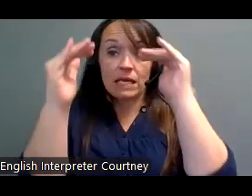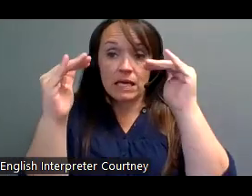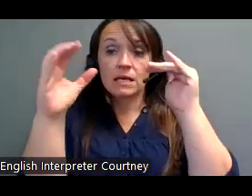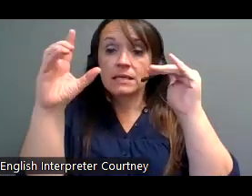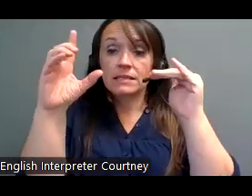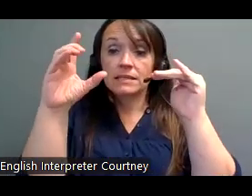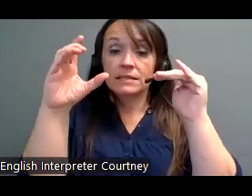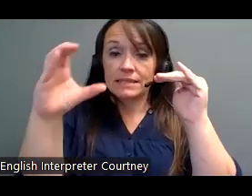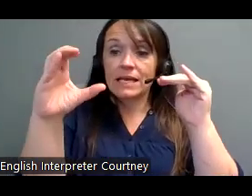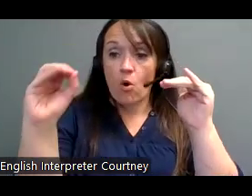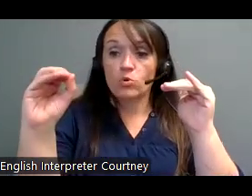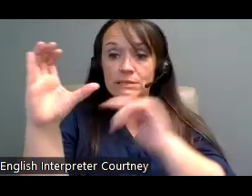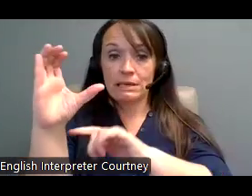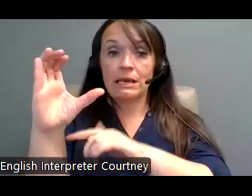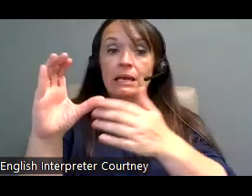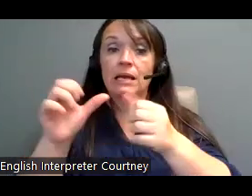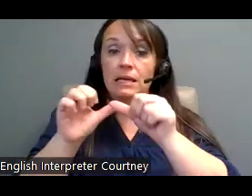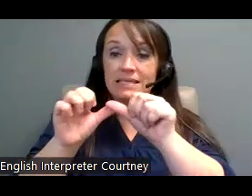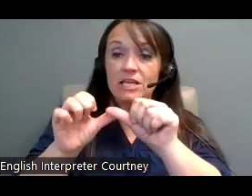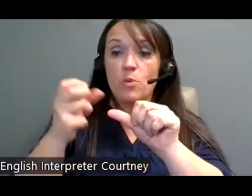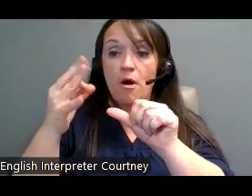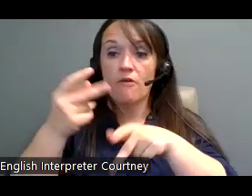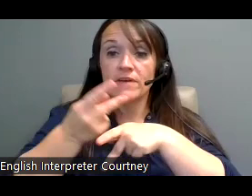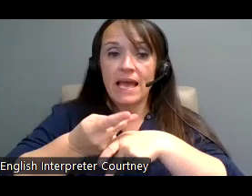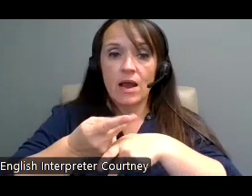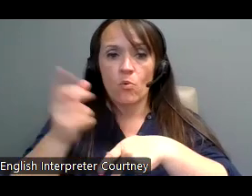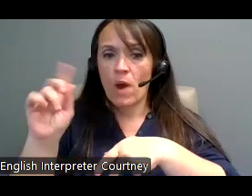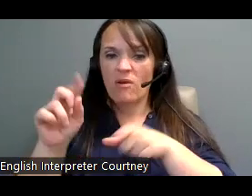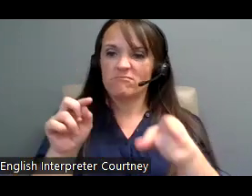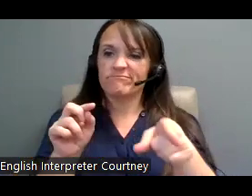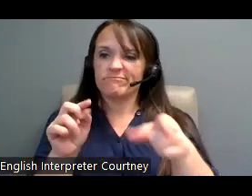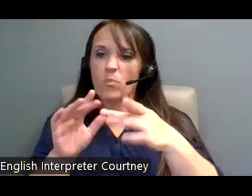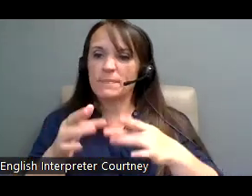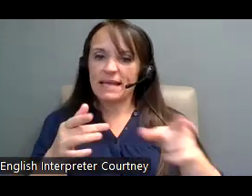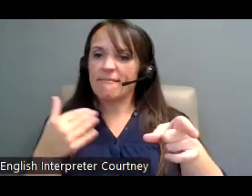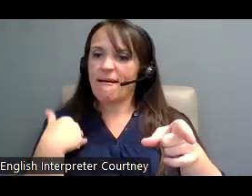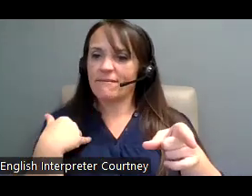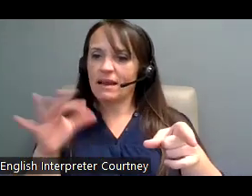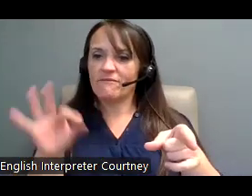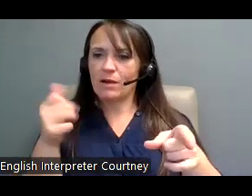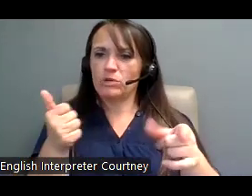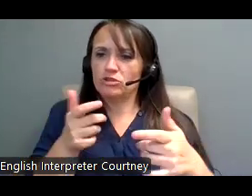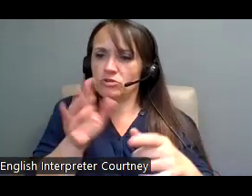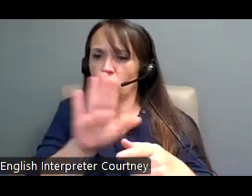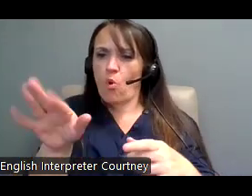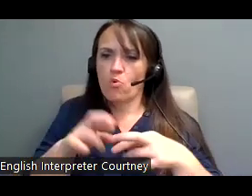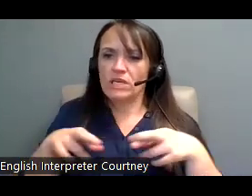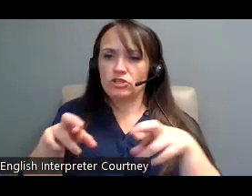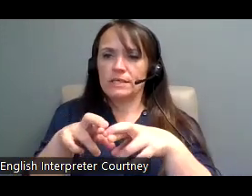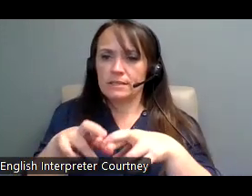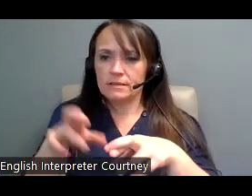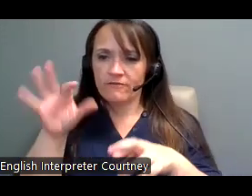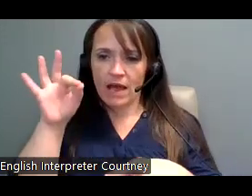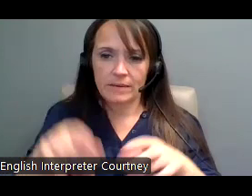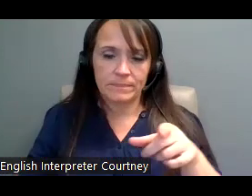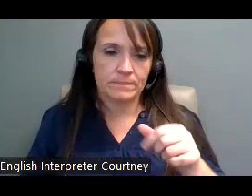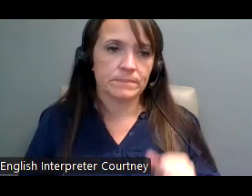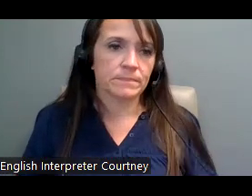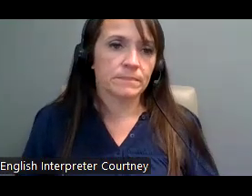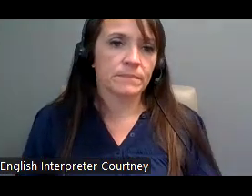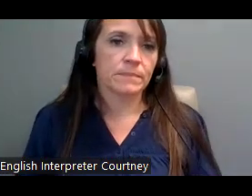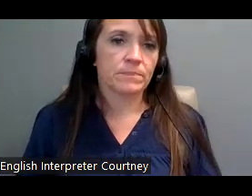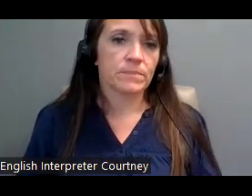you can find a list of regional offices at the link that we provided here. Next slide.